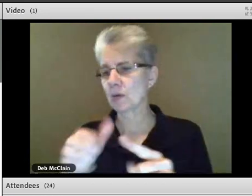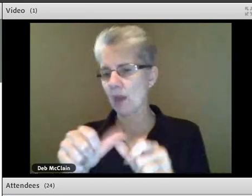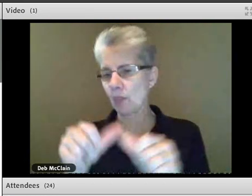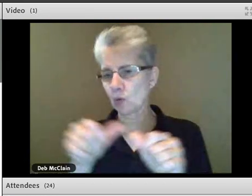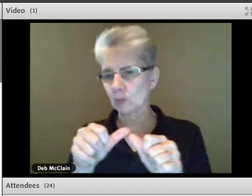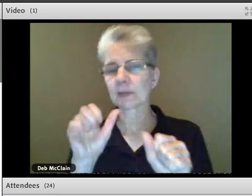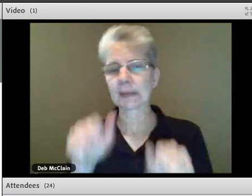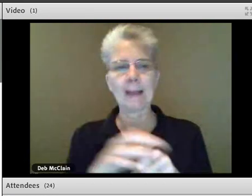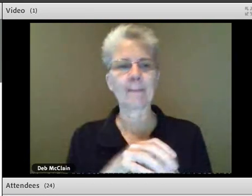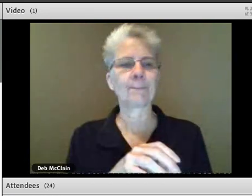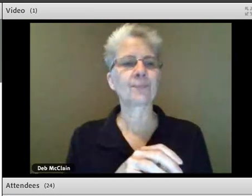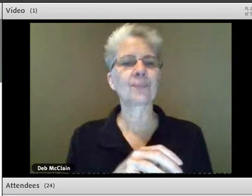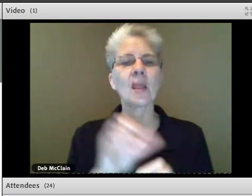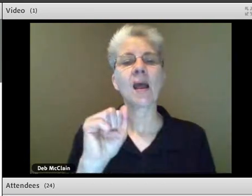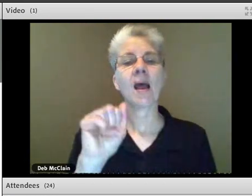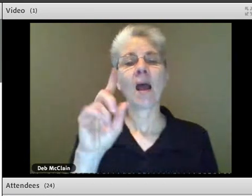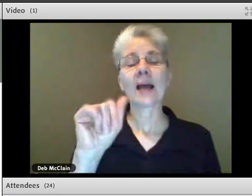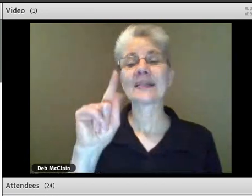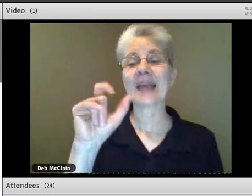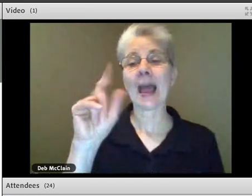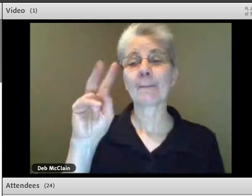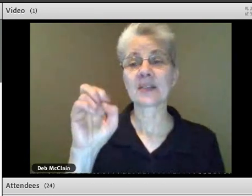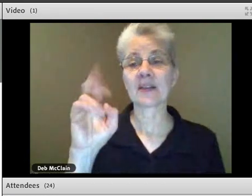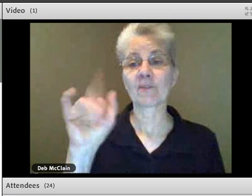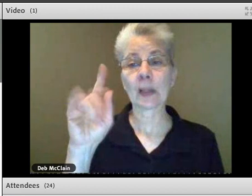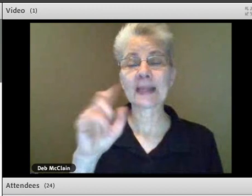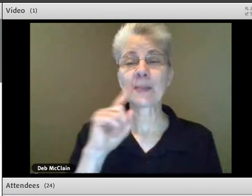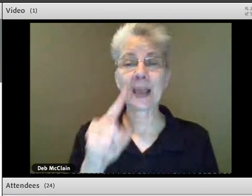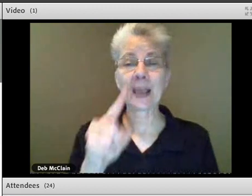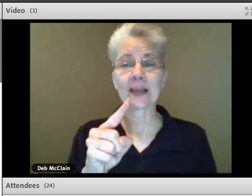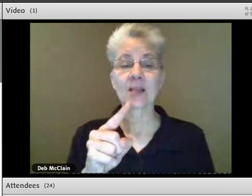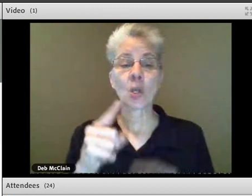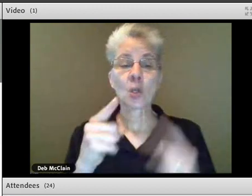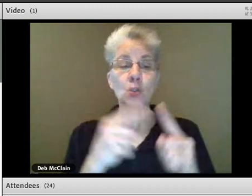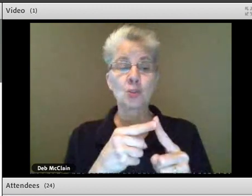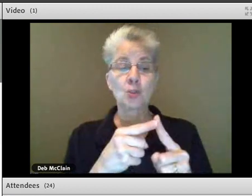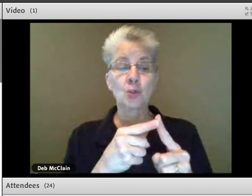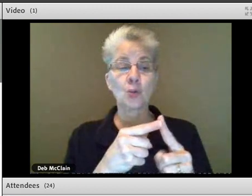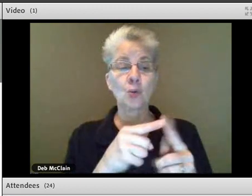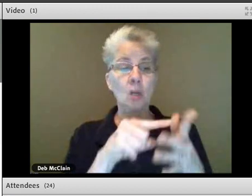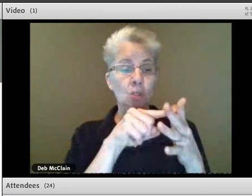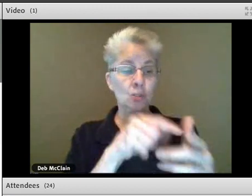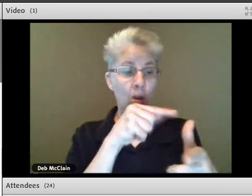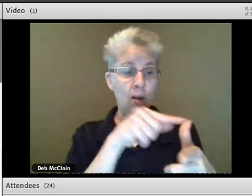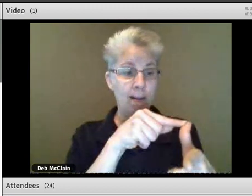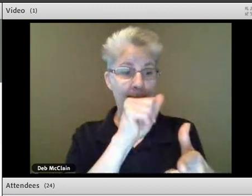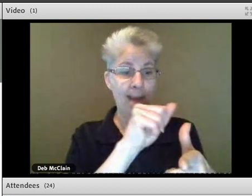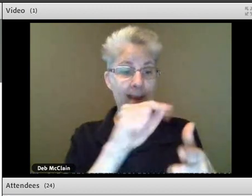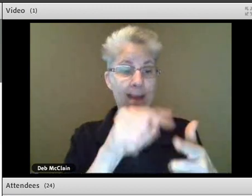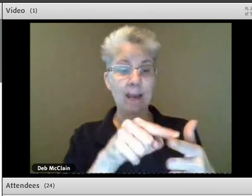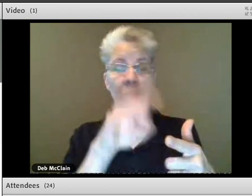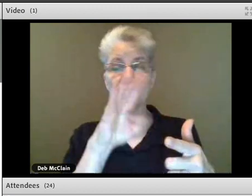Adaptive release is the concept of in order to move from module A to module B, you have to complete X, and whether that's making sure